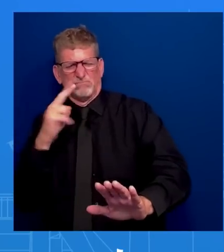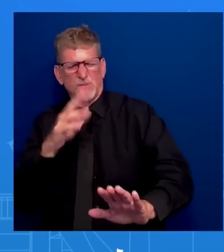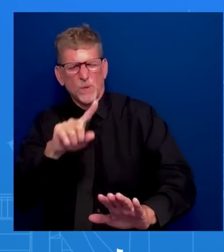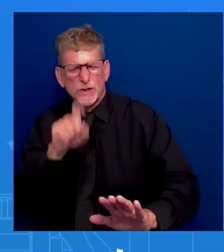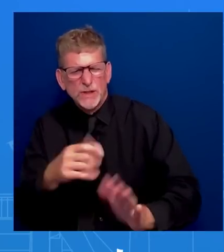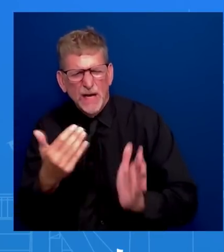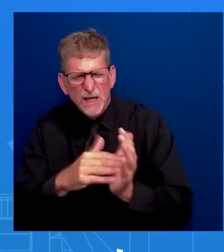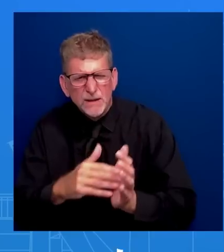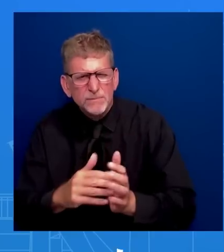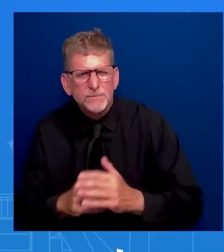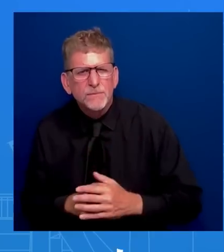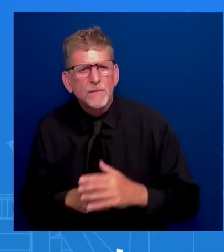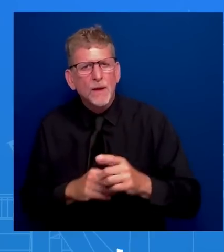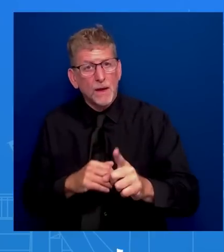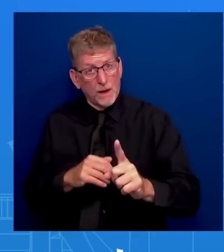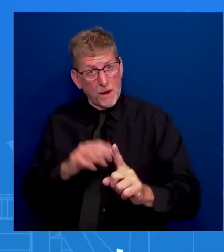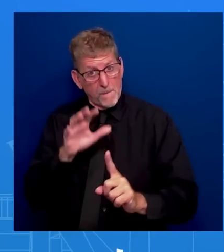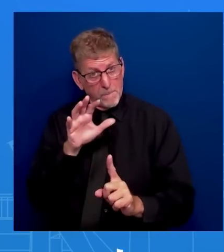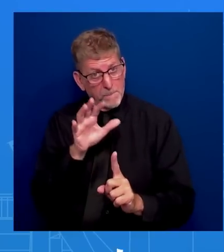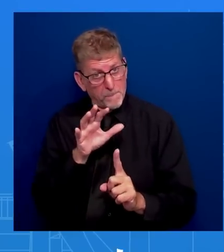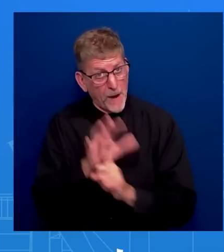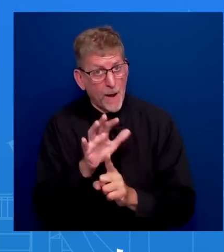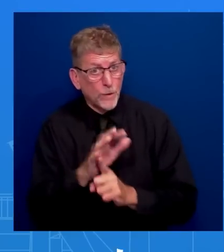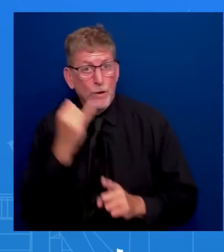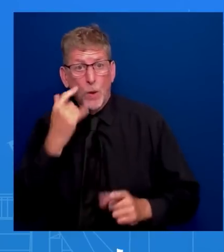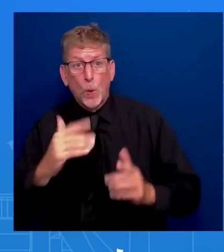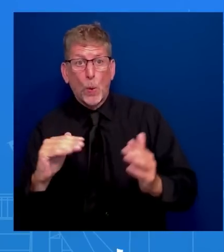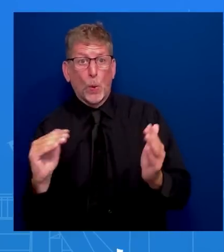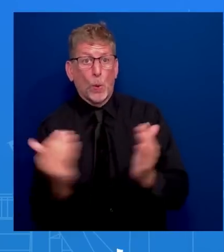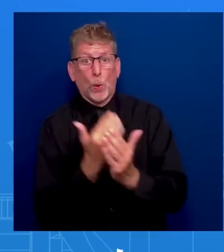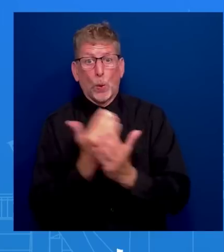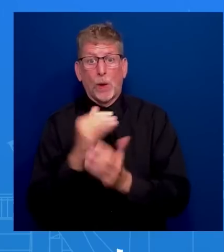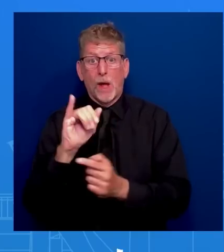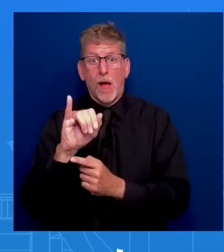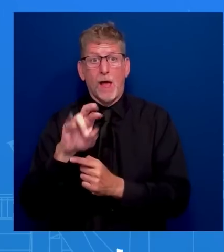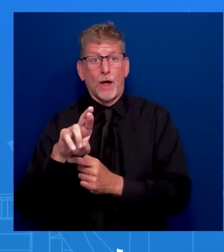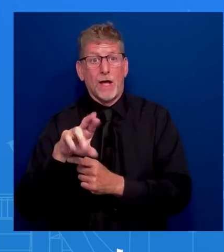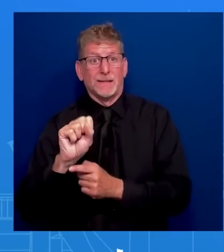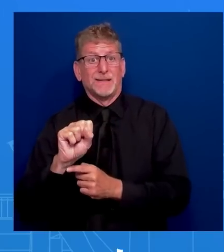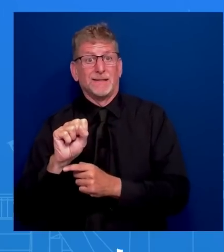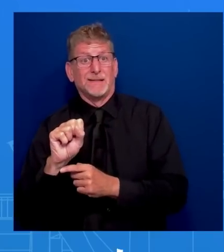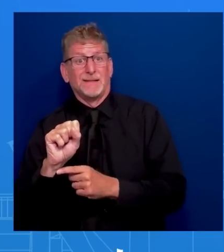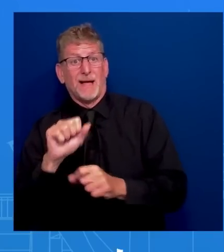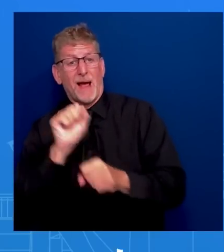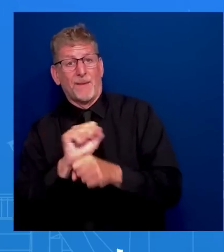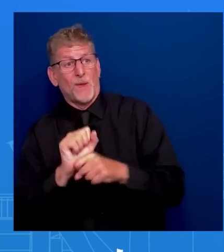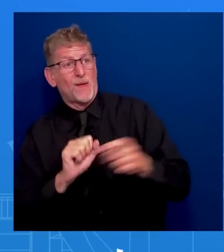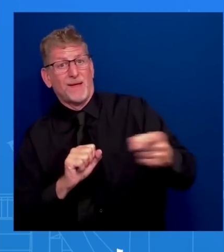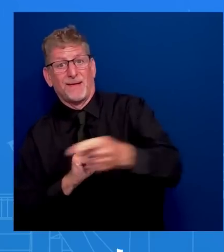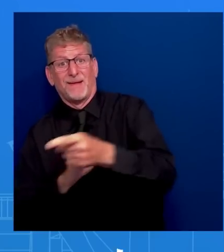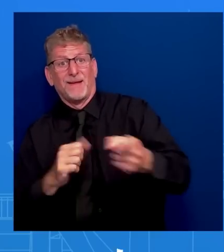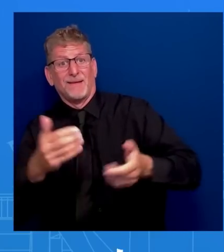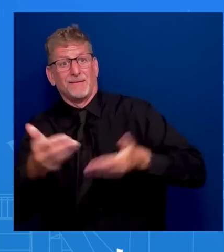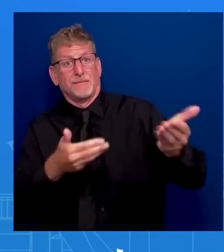and start auditing people to pay for the Inflation Reduction Act? Ms. Jean-Pierre: So it's very clear. The IRS Commissioner was very clear on this.